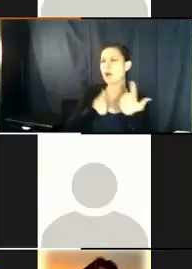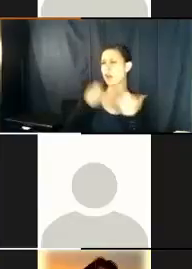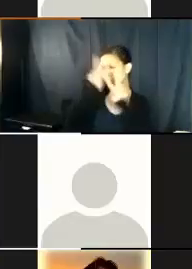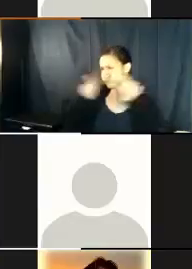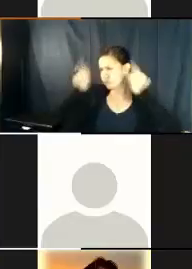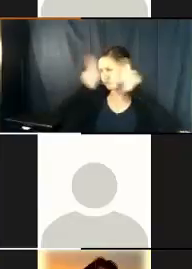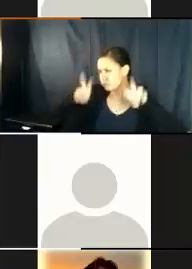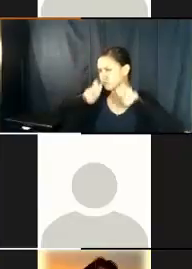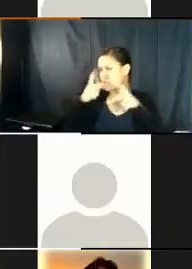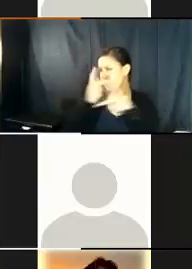source.